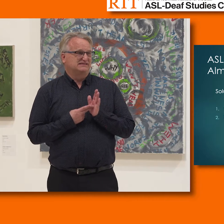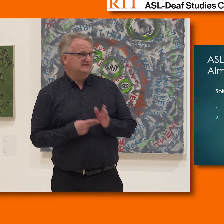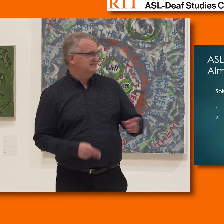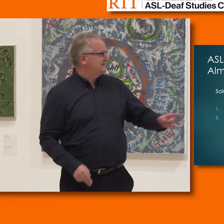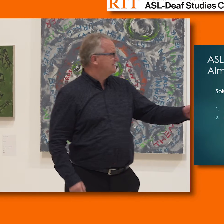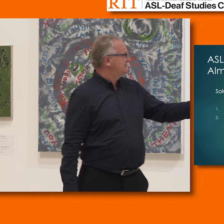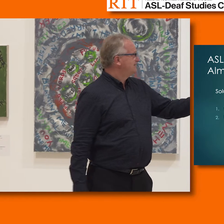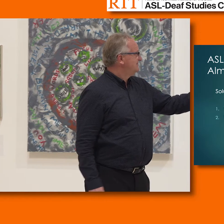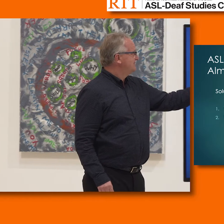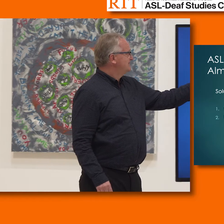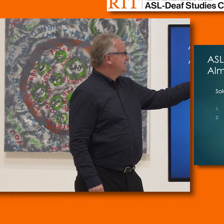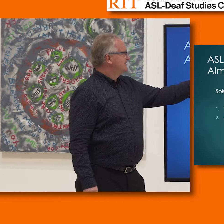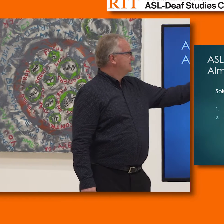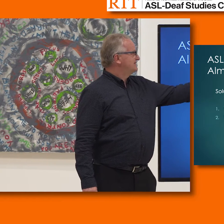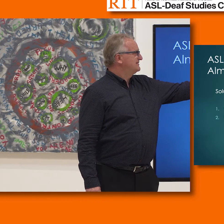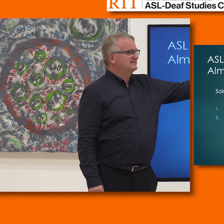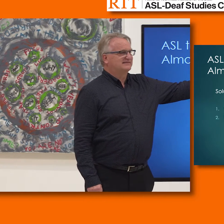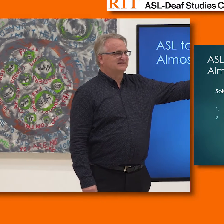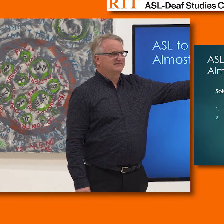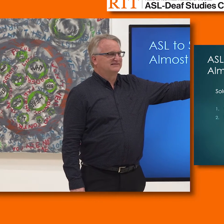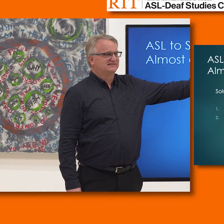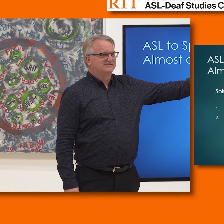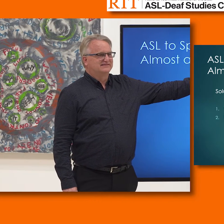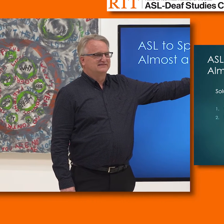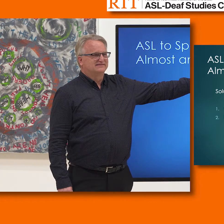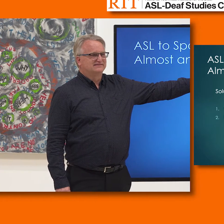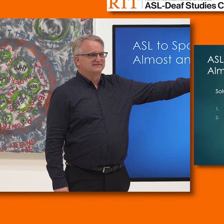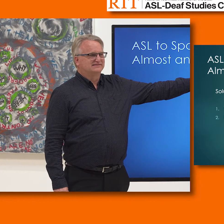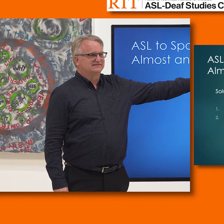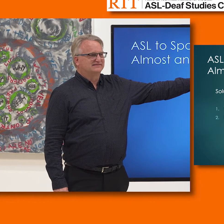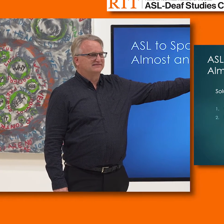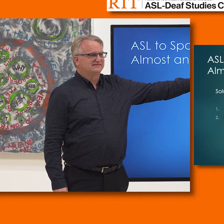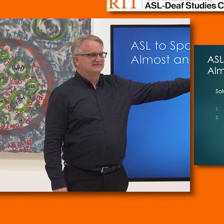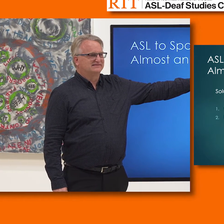Honestly, ASL to spoken English is almost an impossible task.